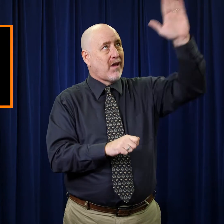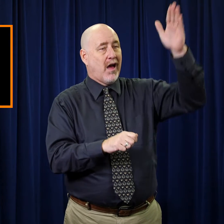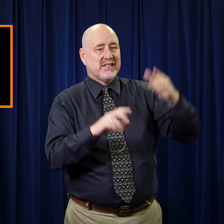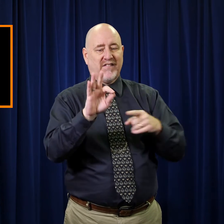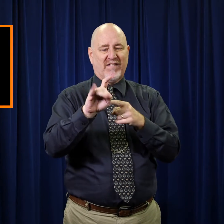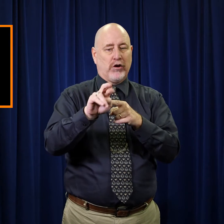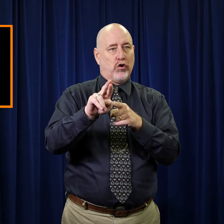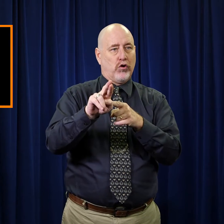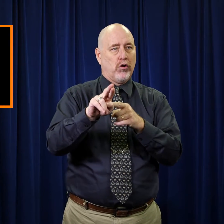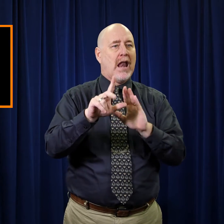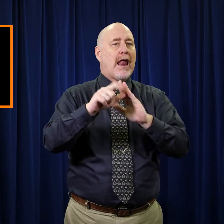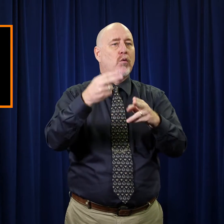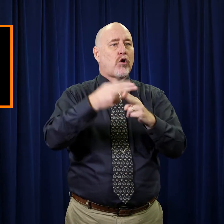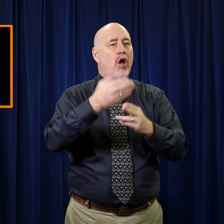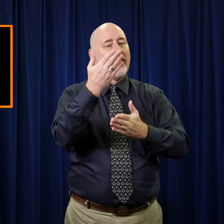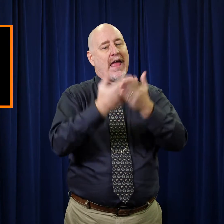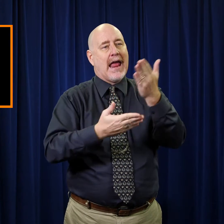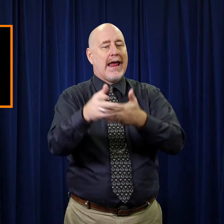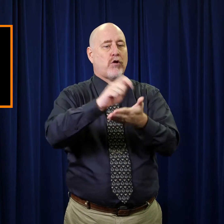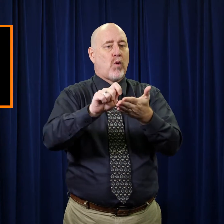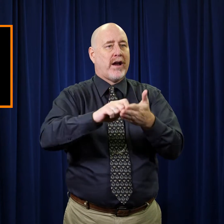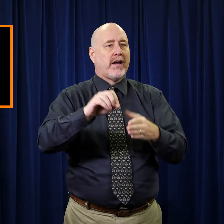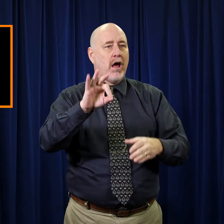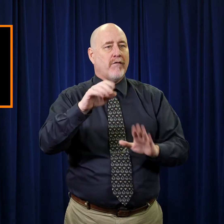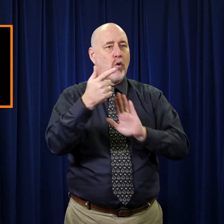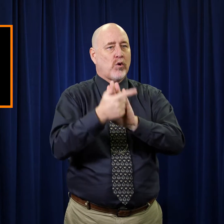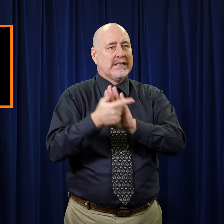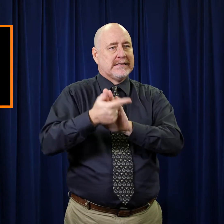written with the finger of God. We're going to call them later “the handwriting of